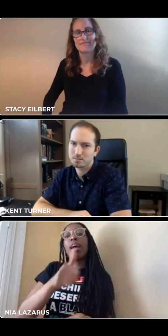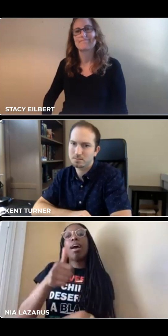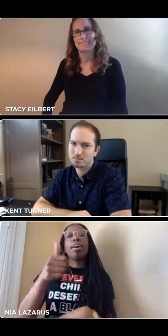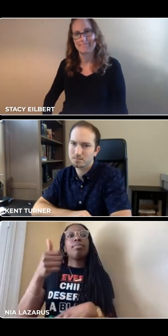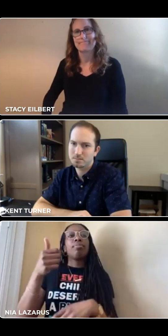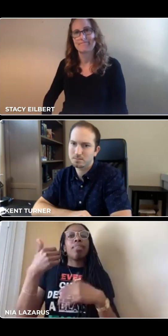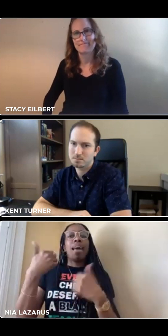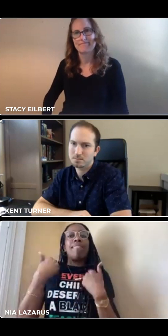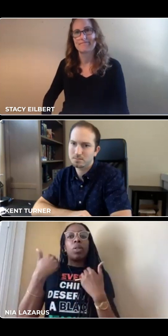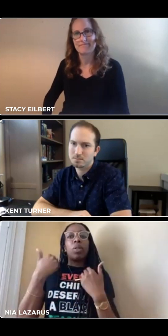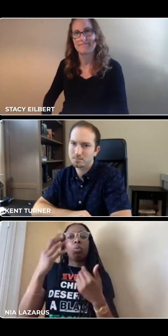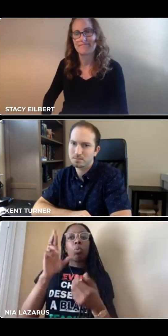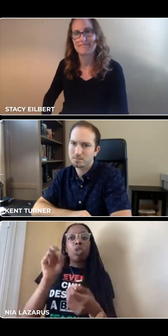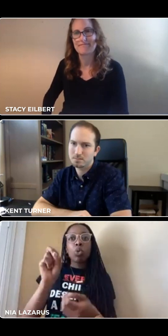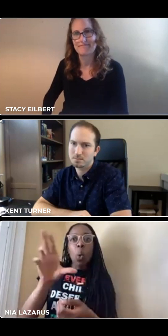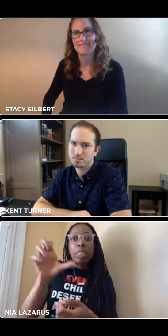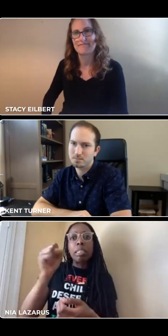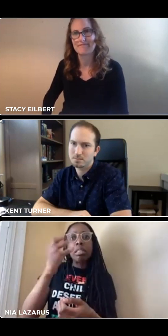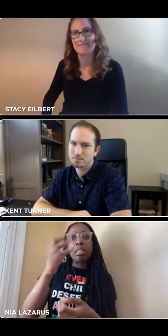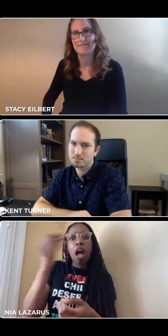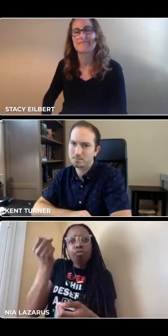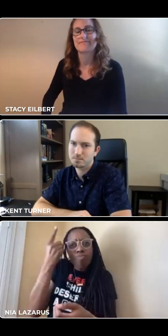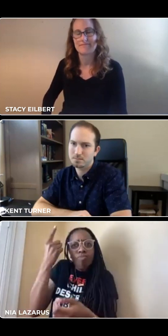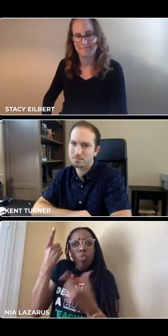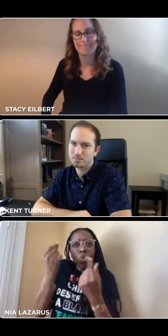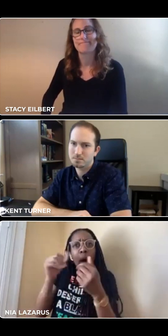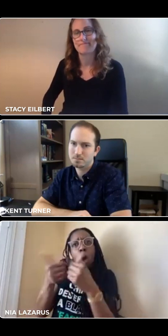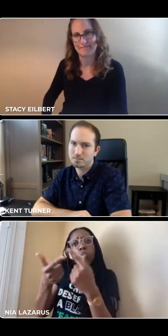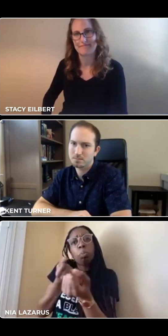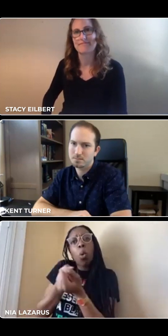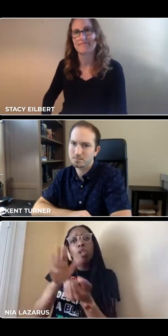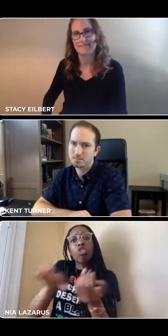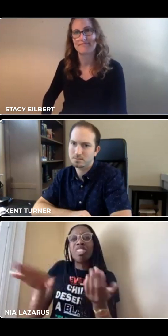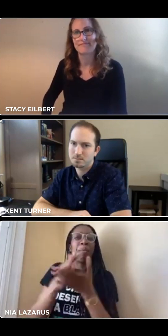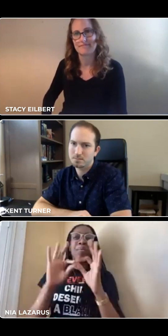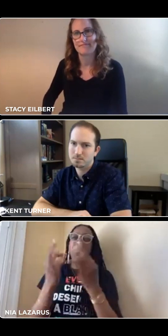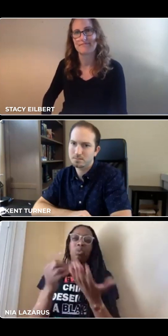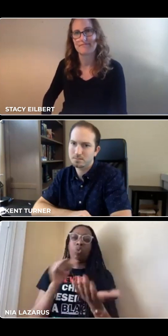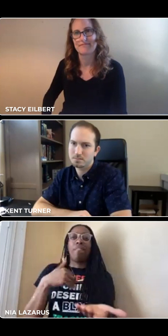I want to, especially without knowing who's at their house that may or may not have an